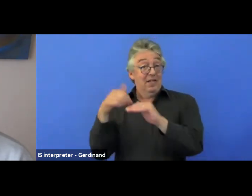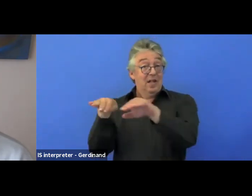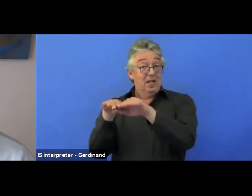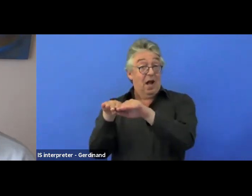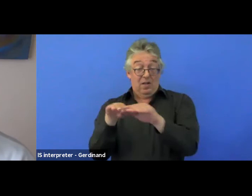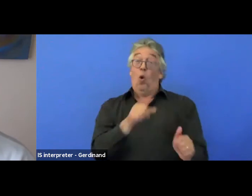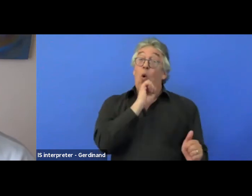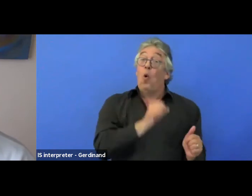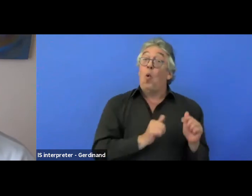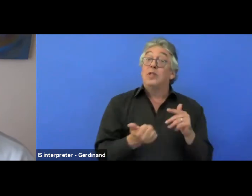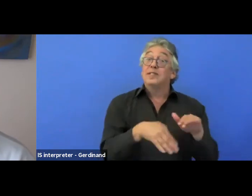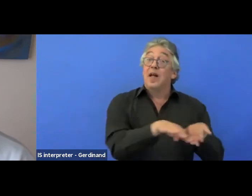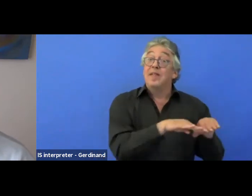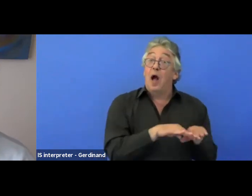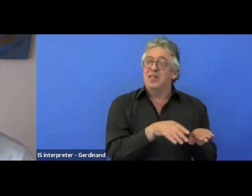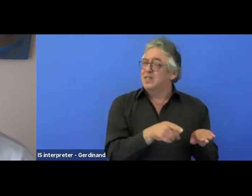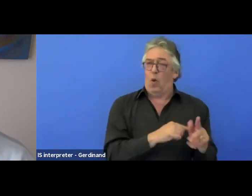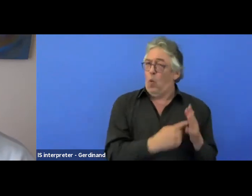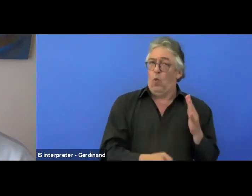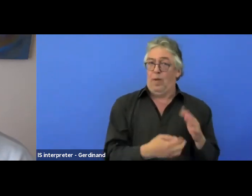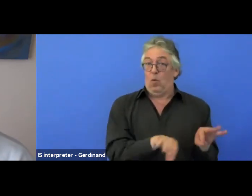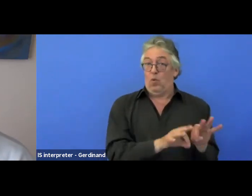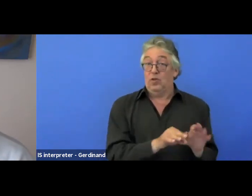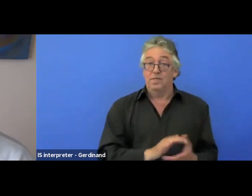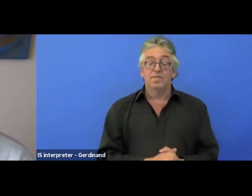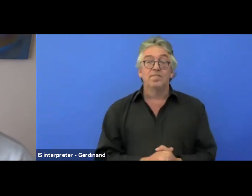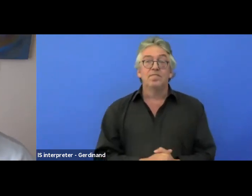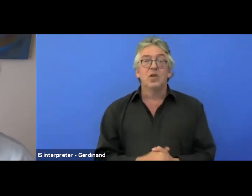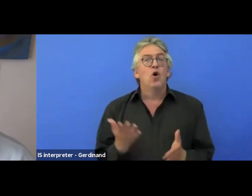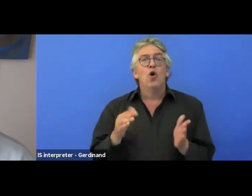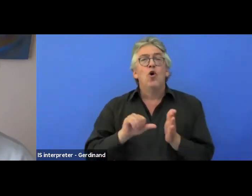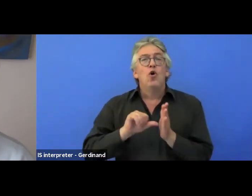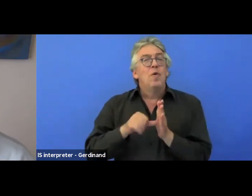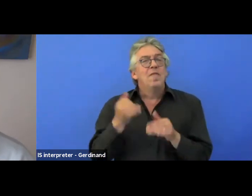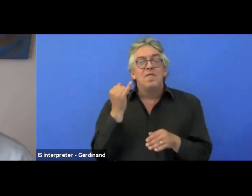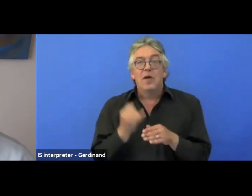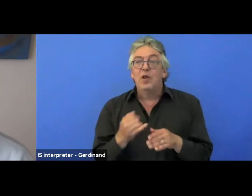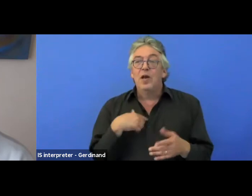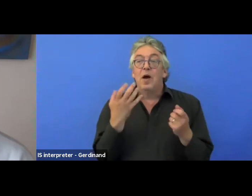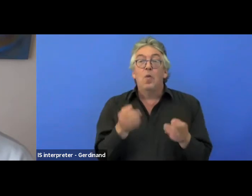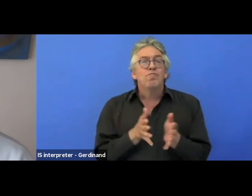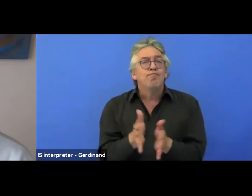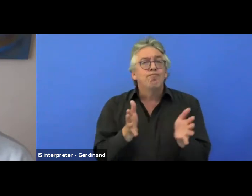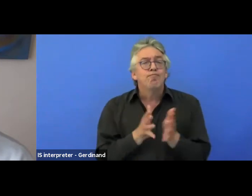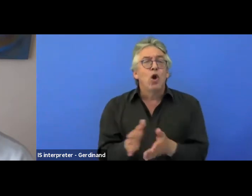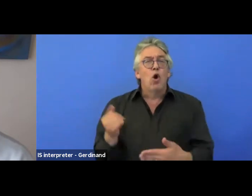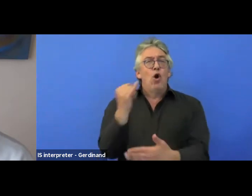And just let me stress the importance of design for all standardisation. What does it mean?